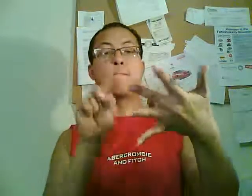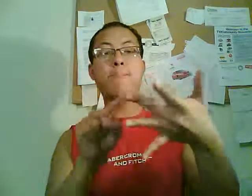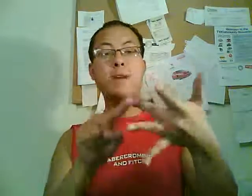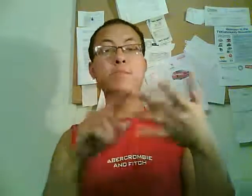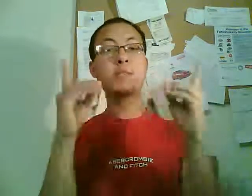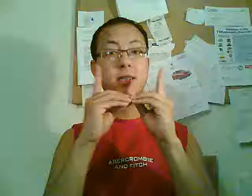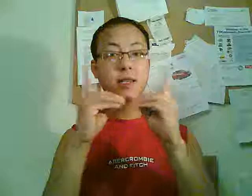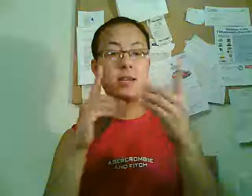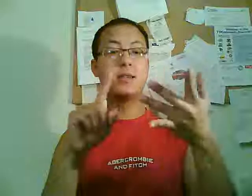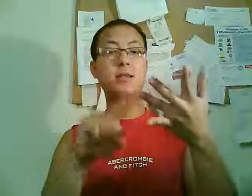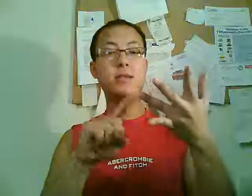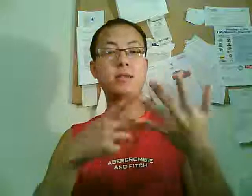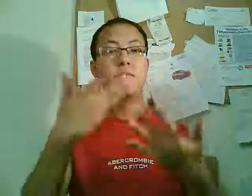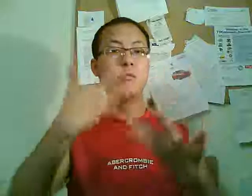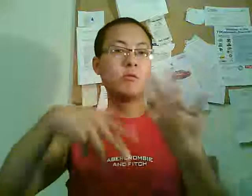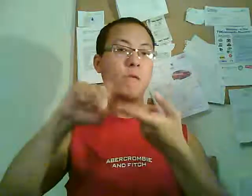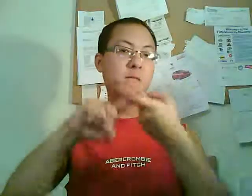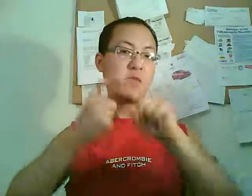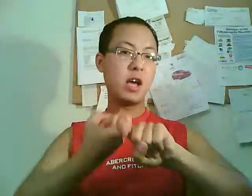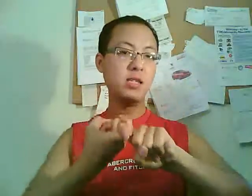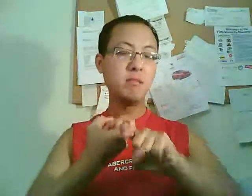Thirdly, dating. Fourthly, friends.